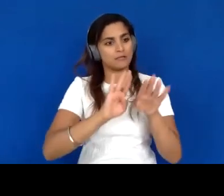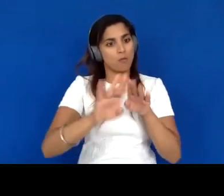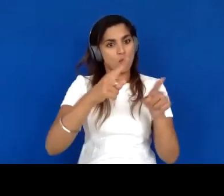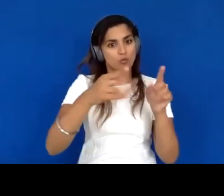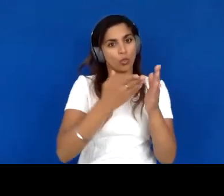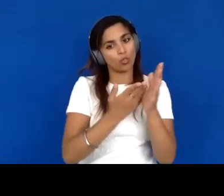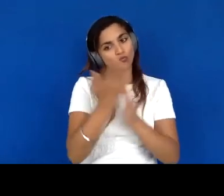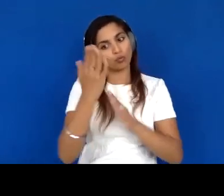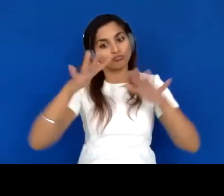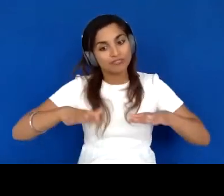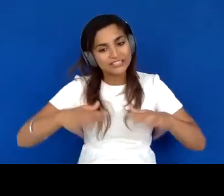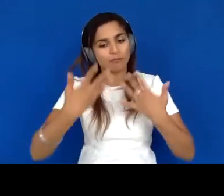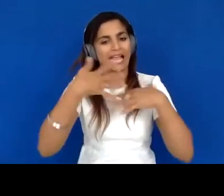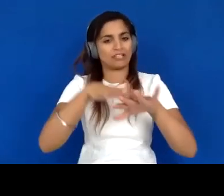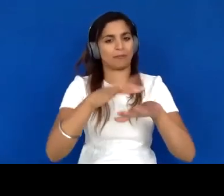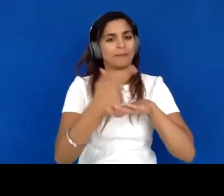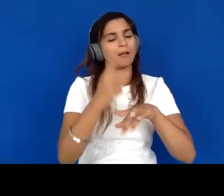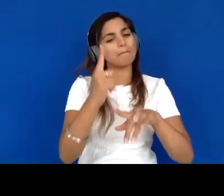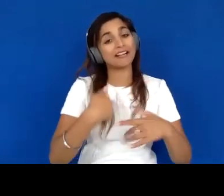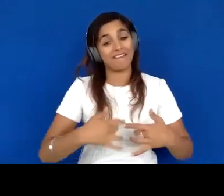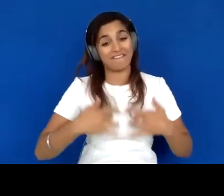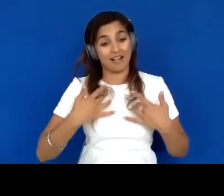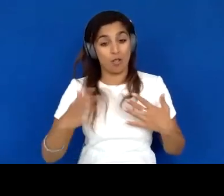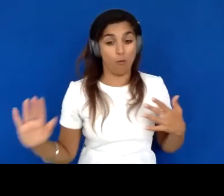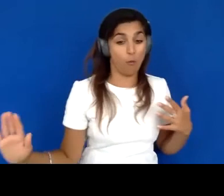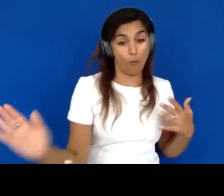who currently stand to really benefit from this kind of exposure and focus I